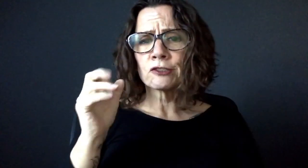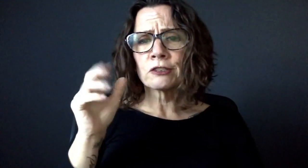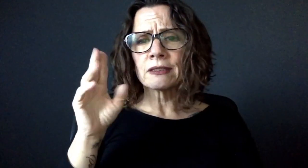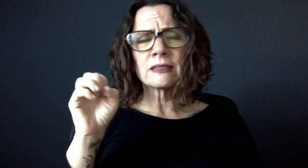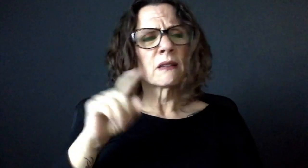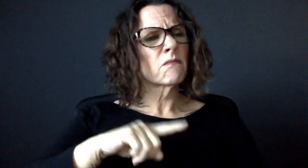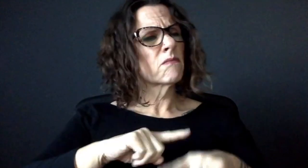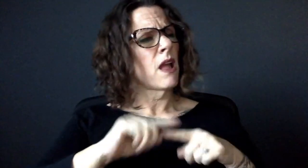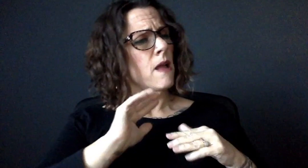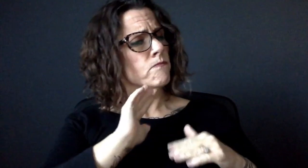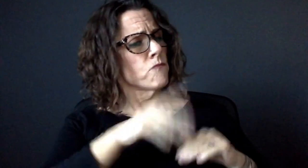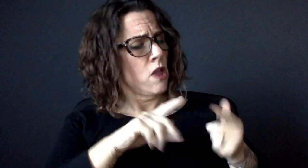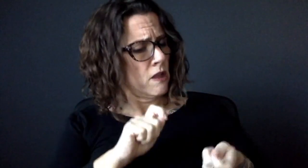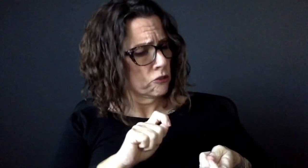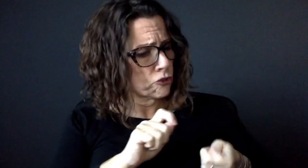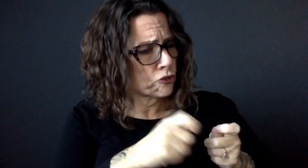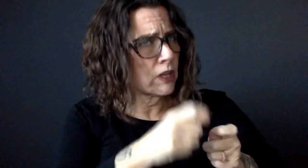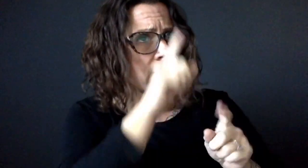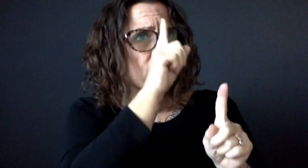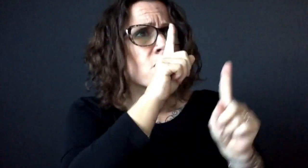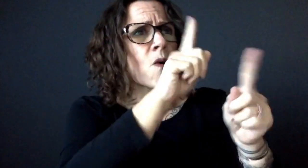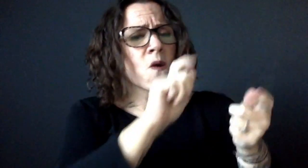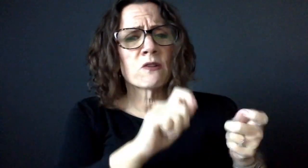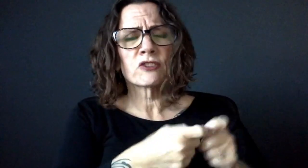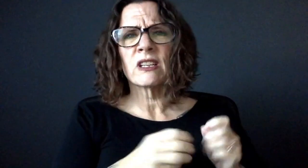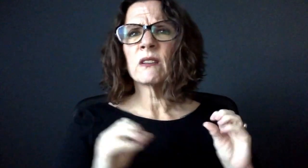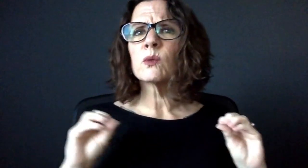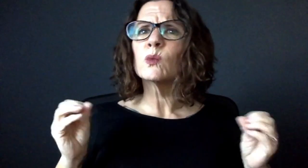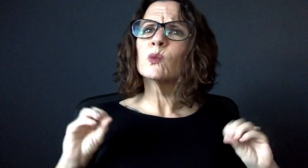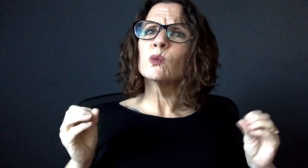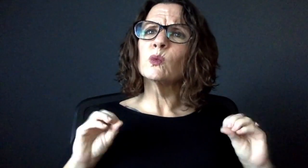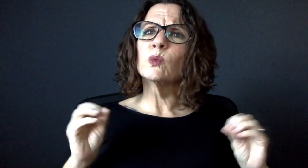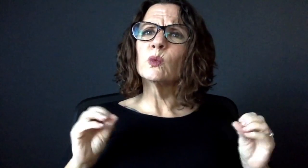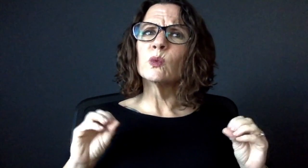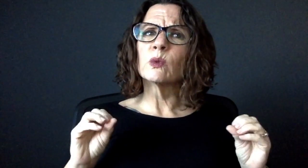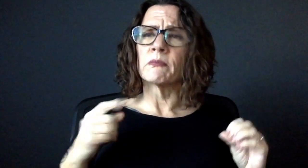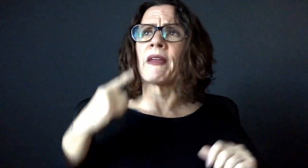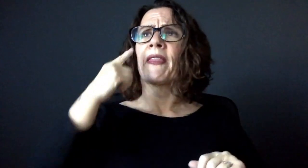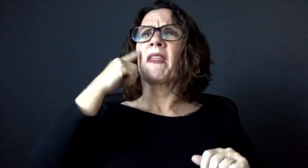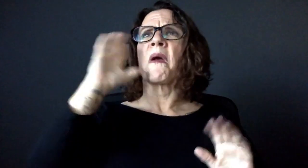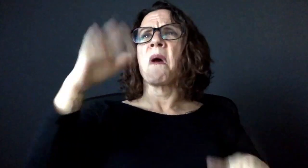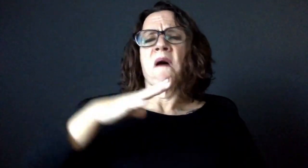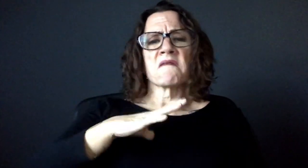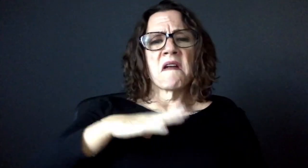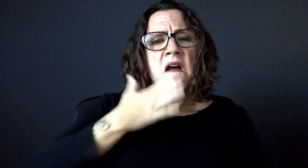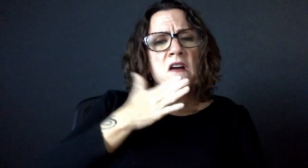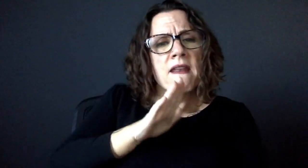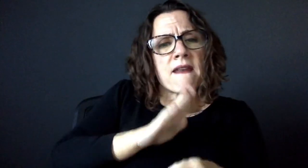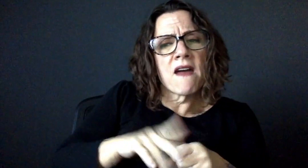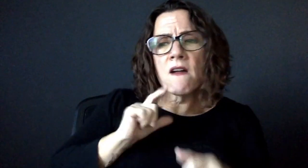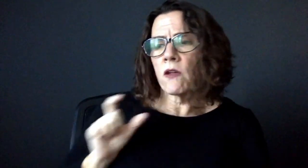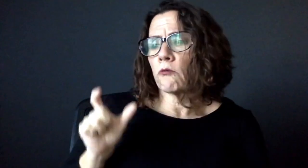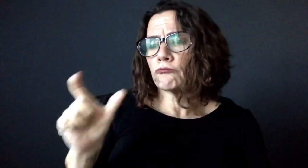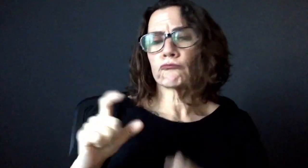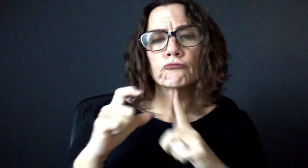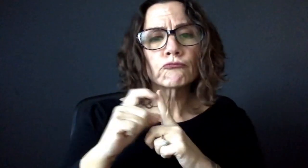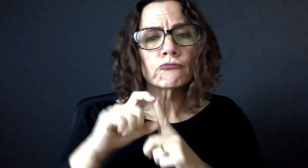to shift either process or end goal, thinking that the word